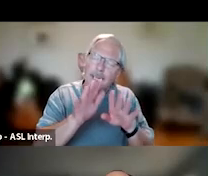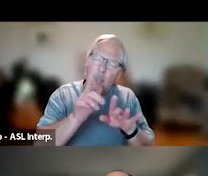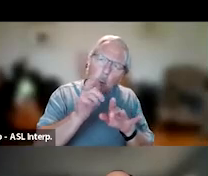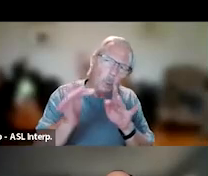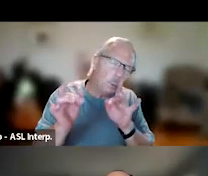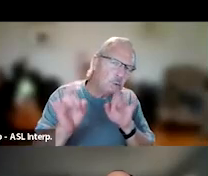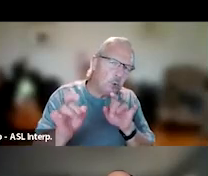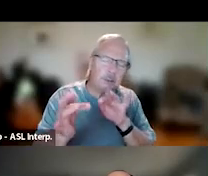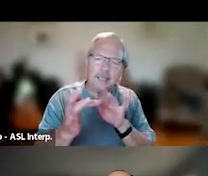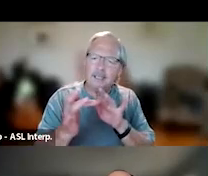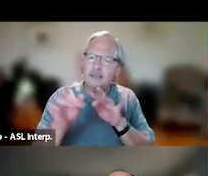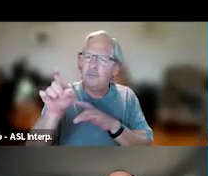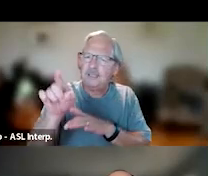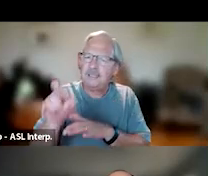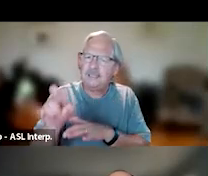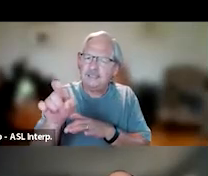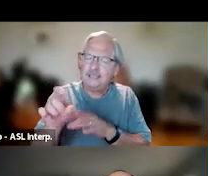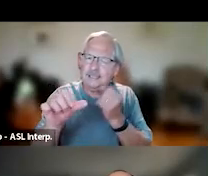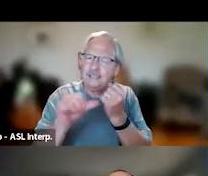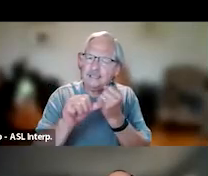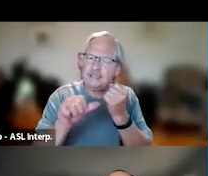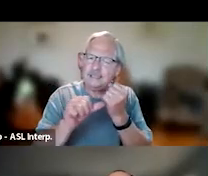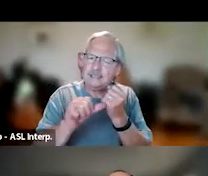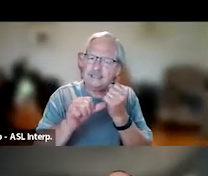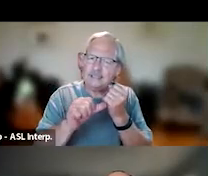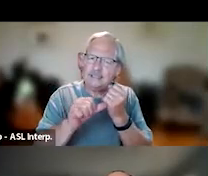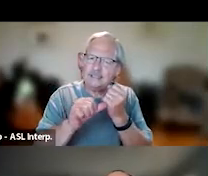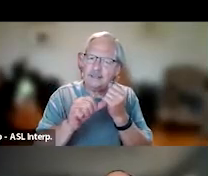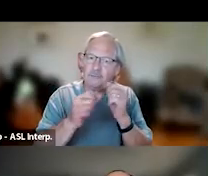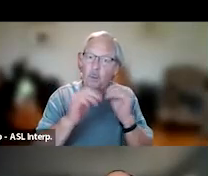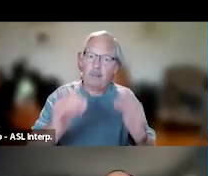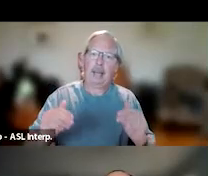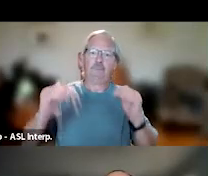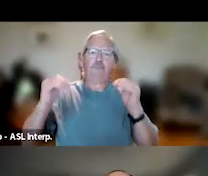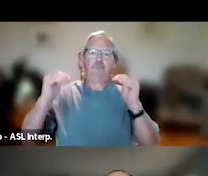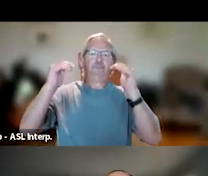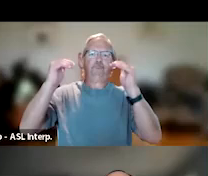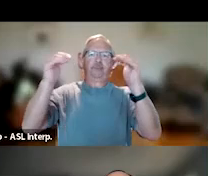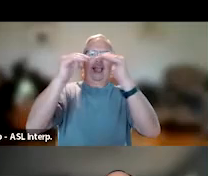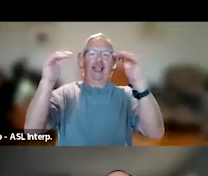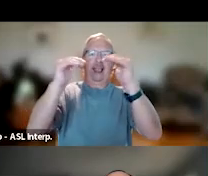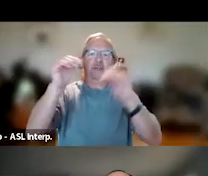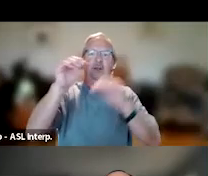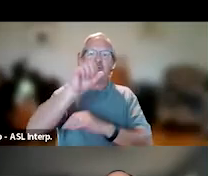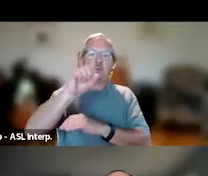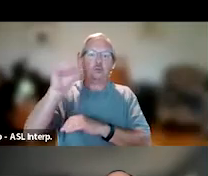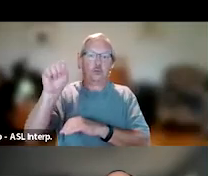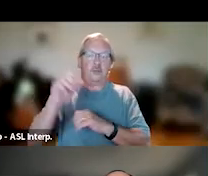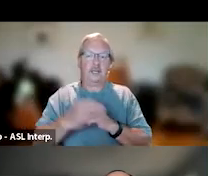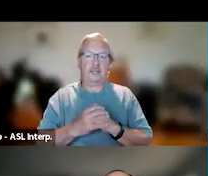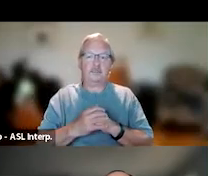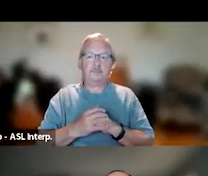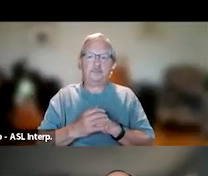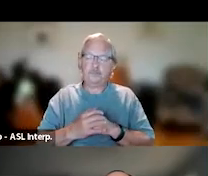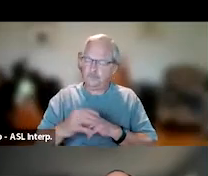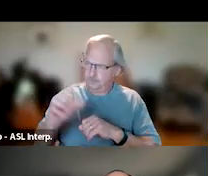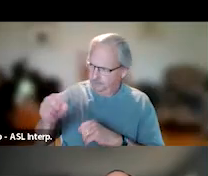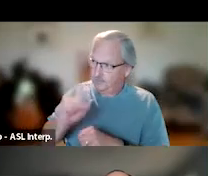if we need assistance from the higher levels of Social Security. Yeah, excellent question.